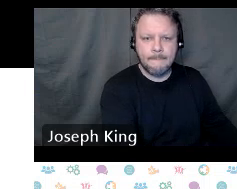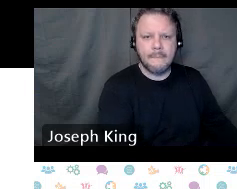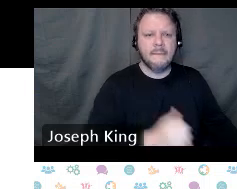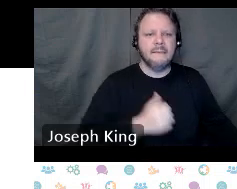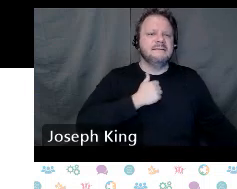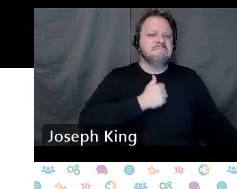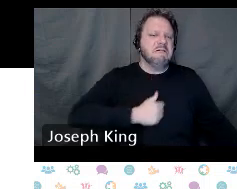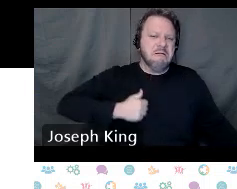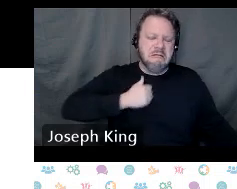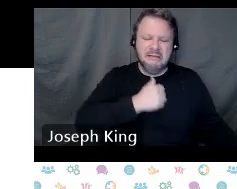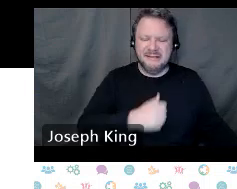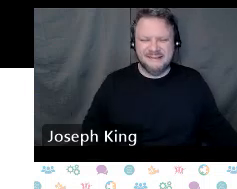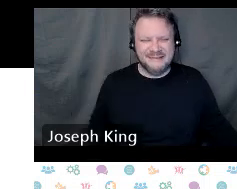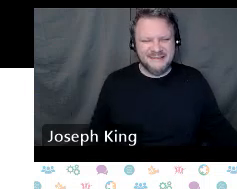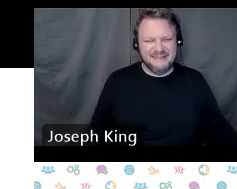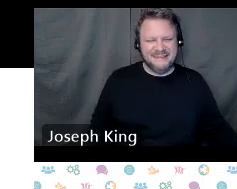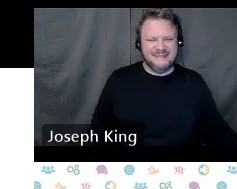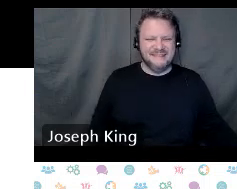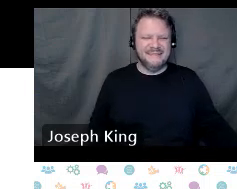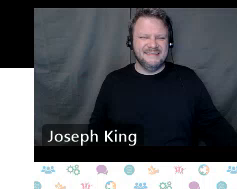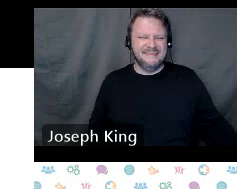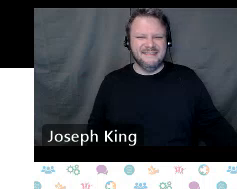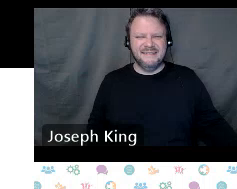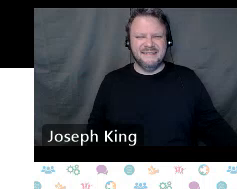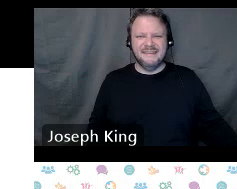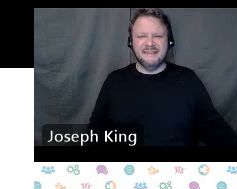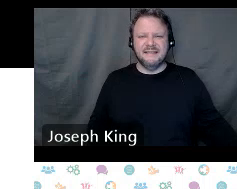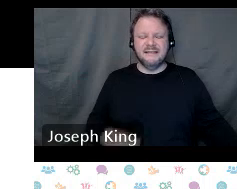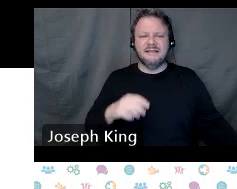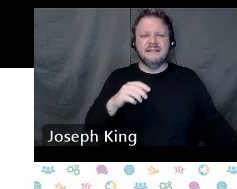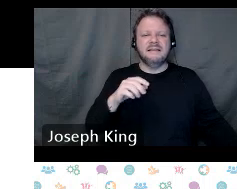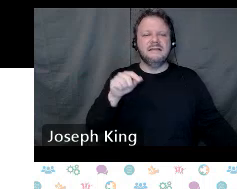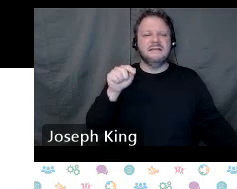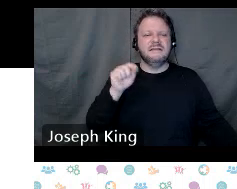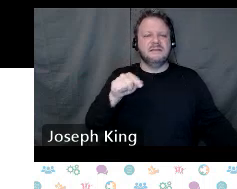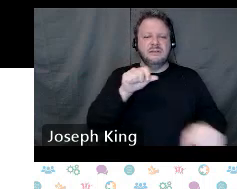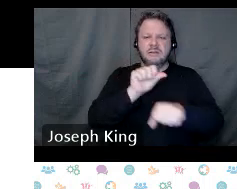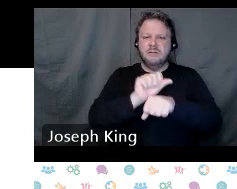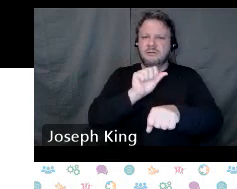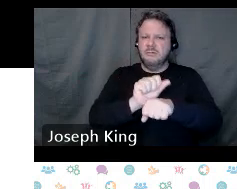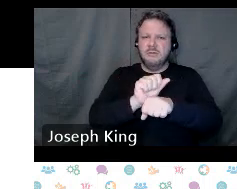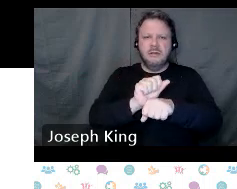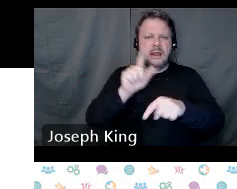Sorry. It's OK. So guys, this work cannot be siloed.